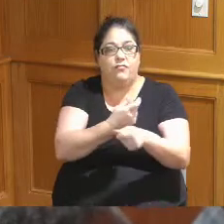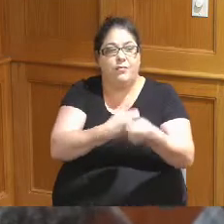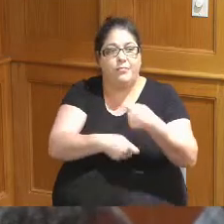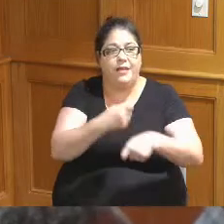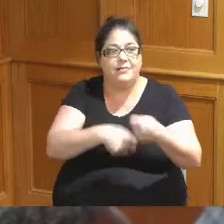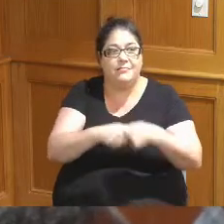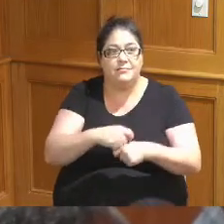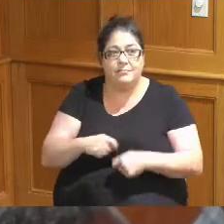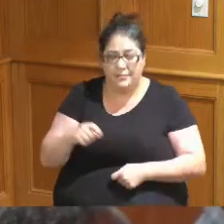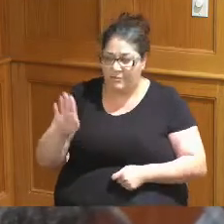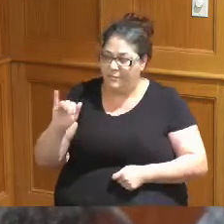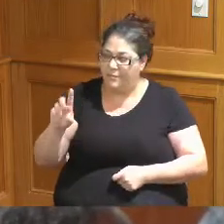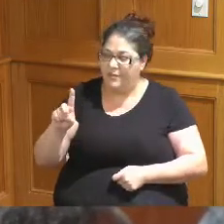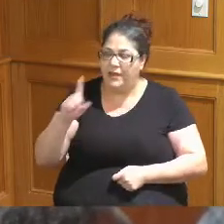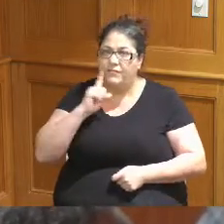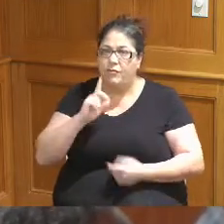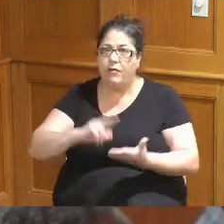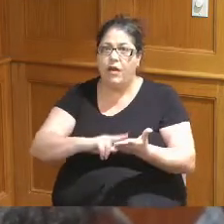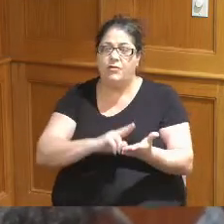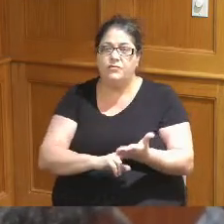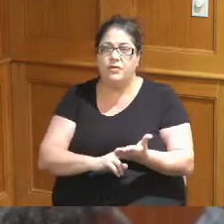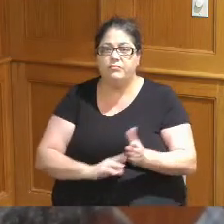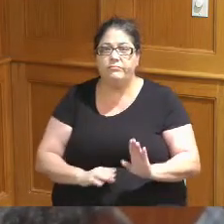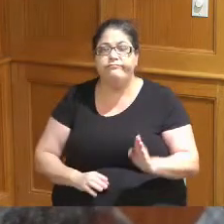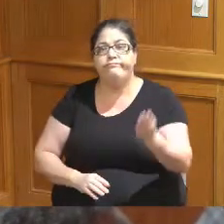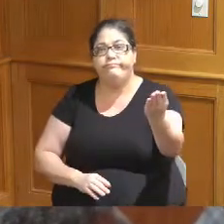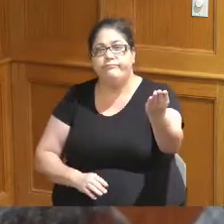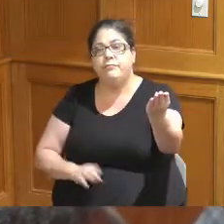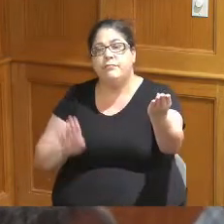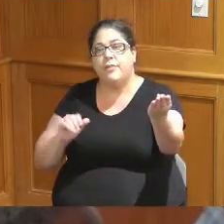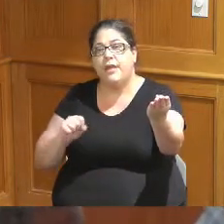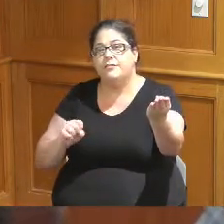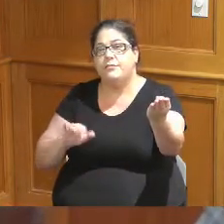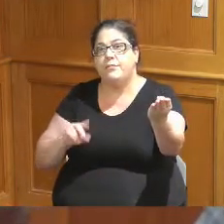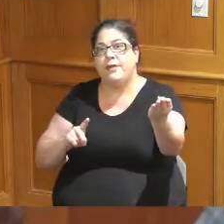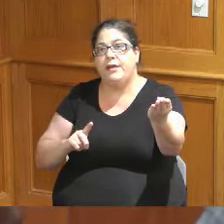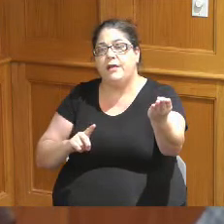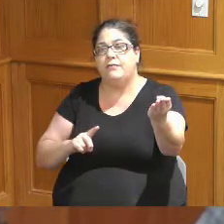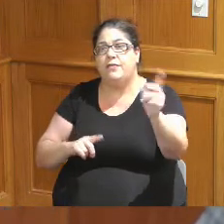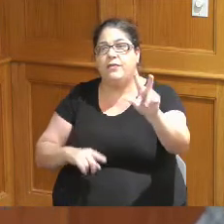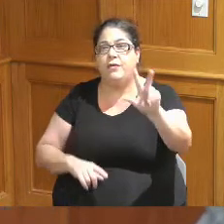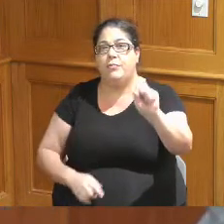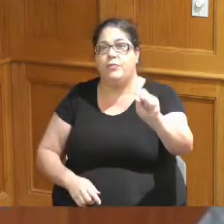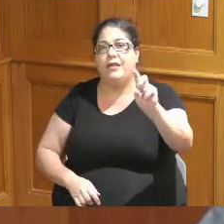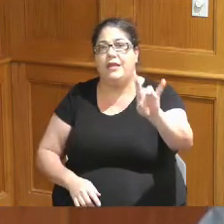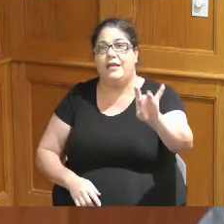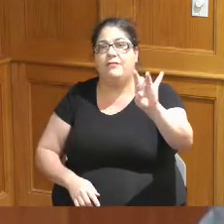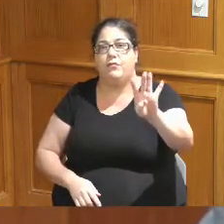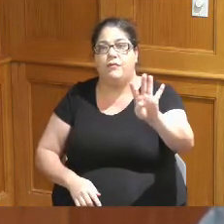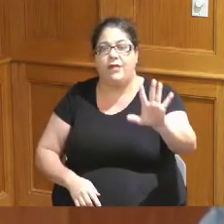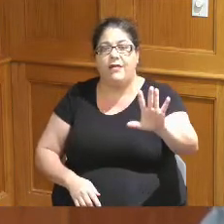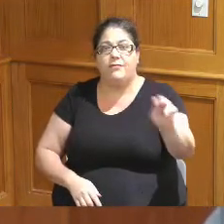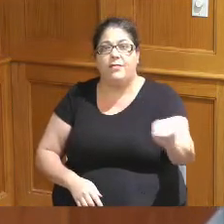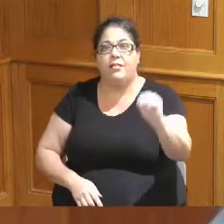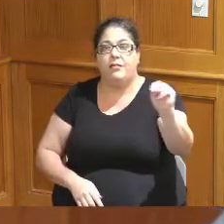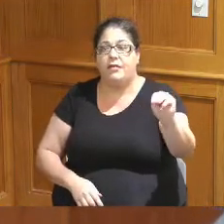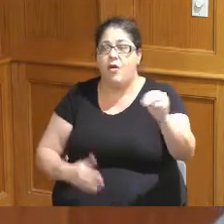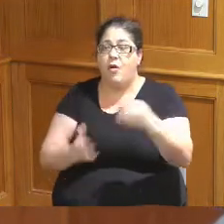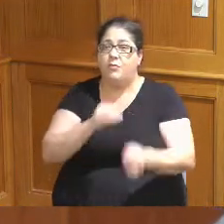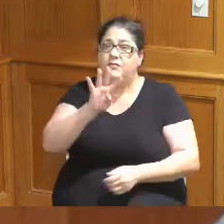bid on the contract submitted a base bid of 3.845 million almost four hundred thousand dollars less